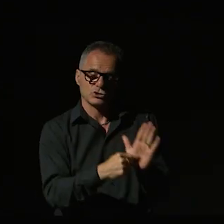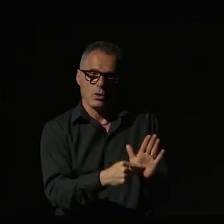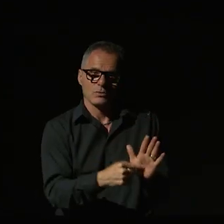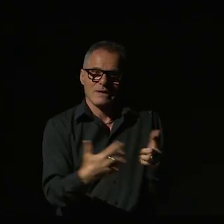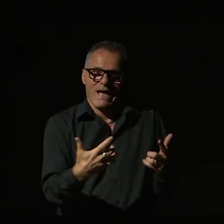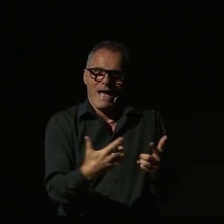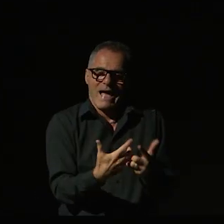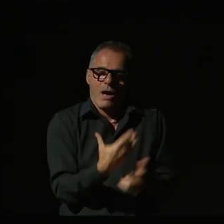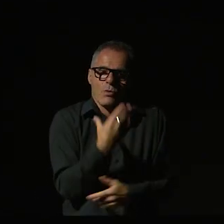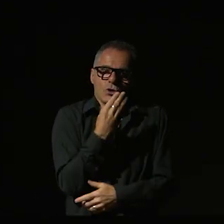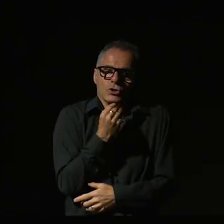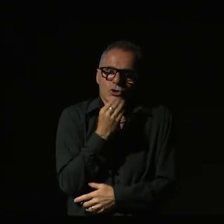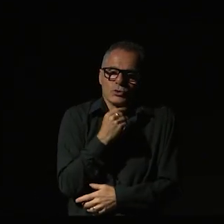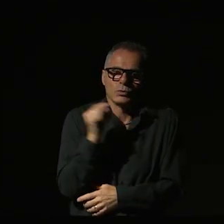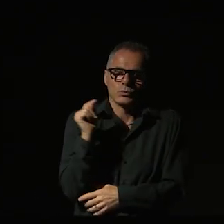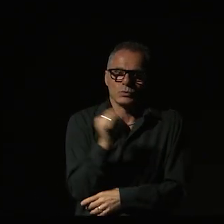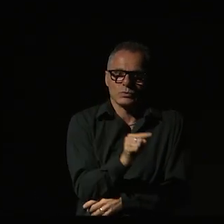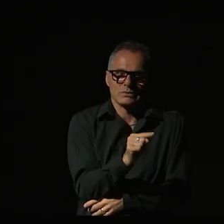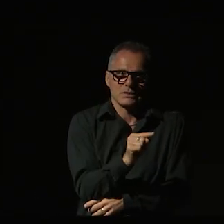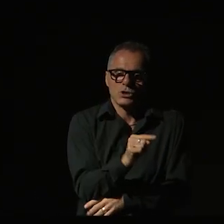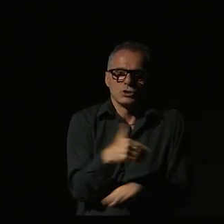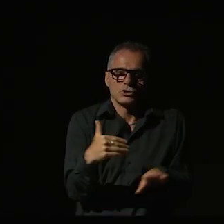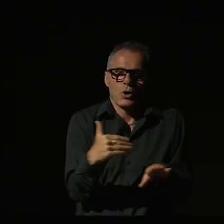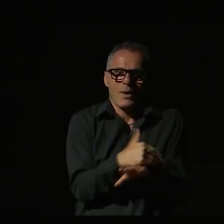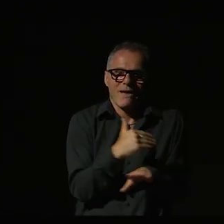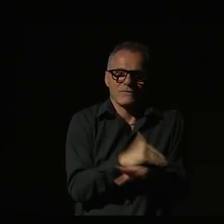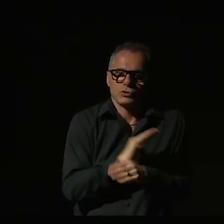it doesn't make any effort to preserve the cartoons.